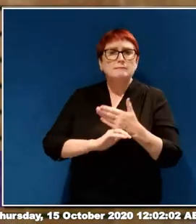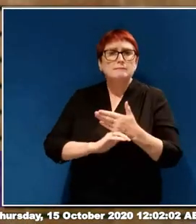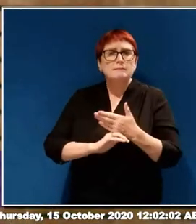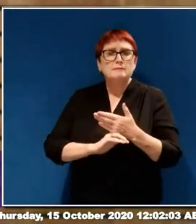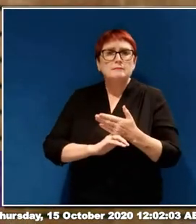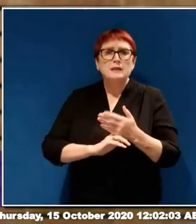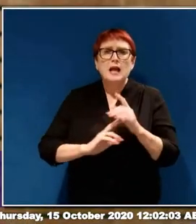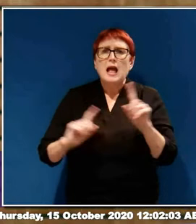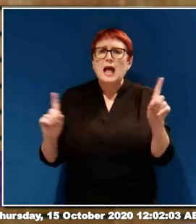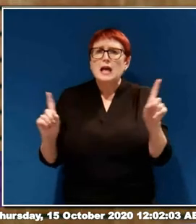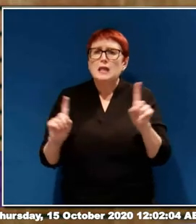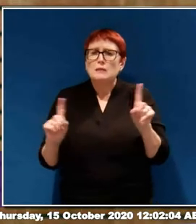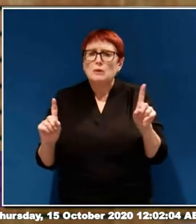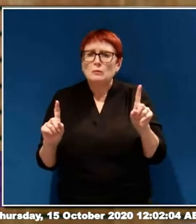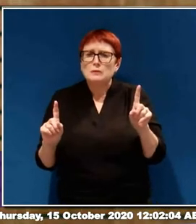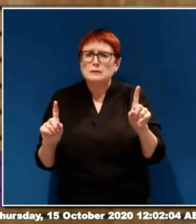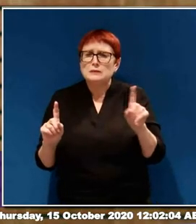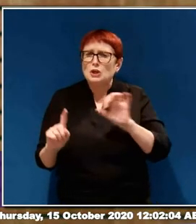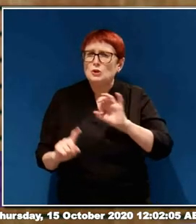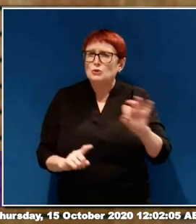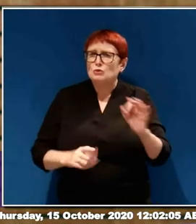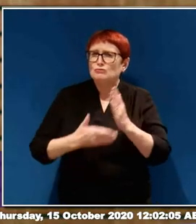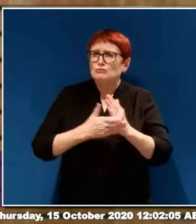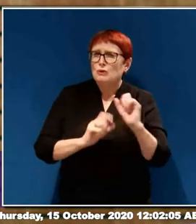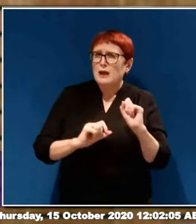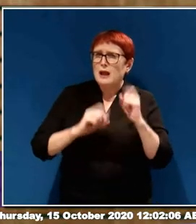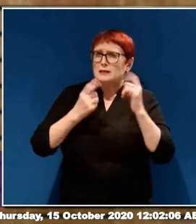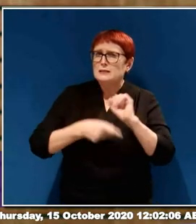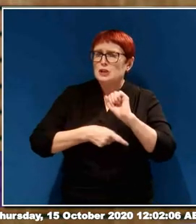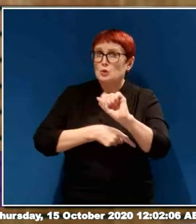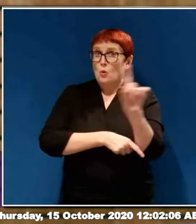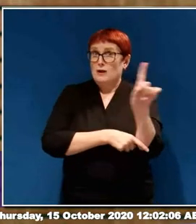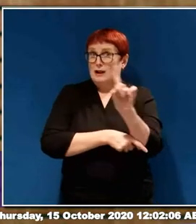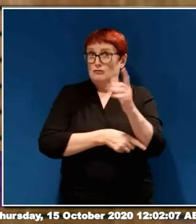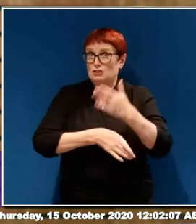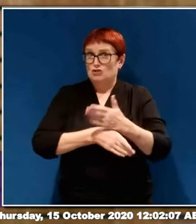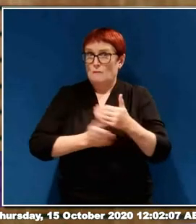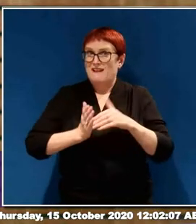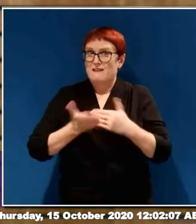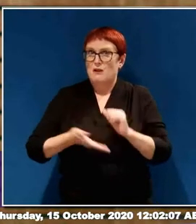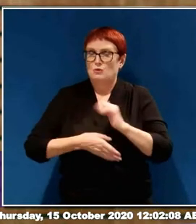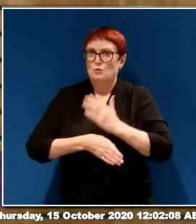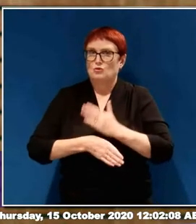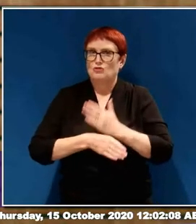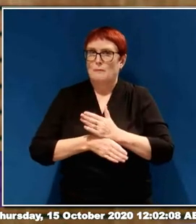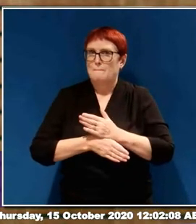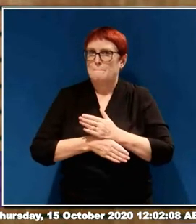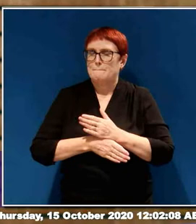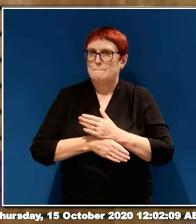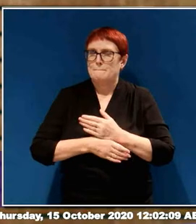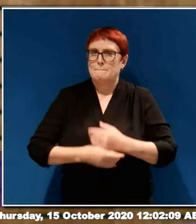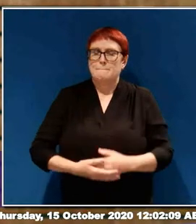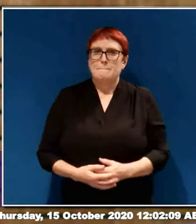clear understanding of what your current role and responsibilities are. Would you mind just explaining?